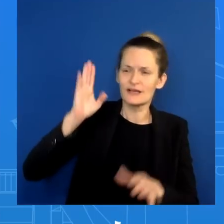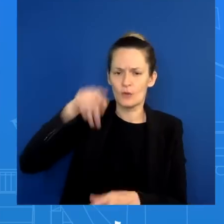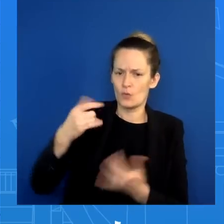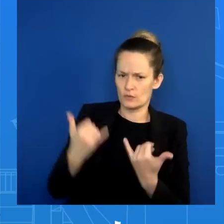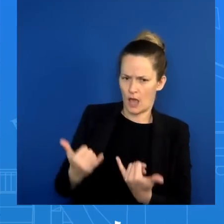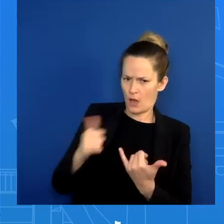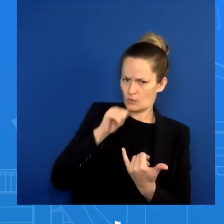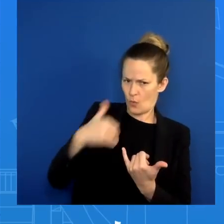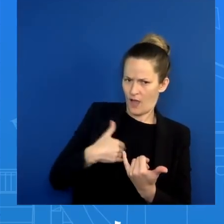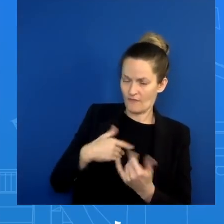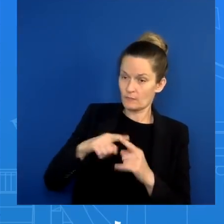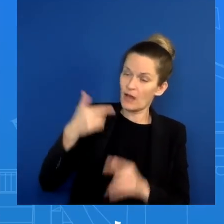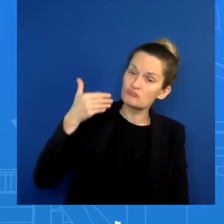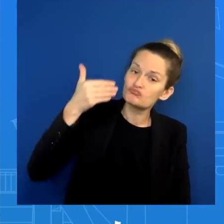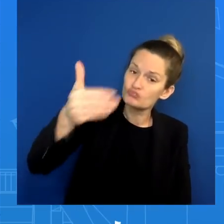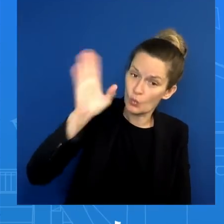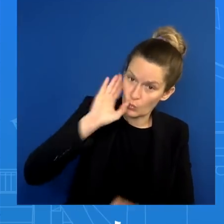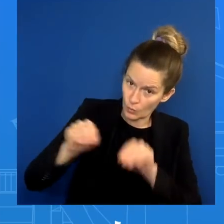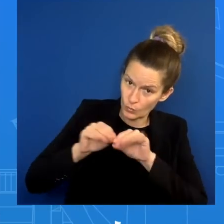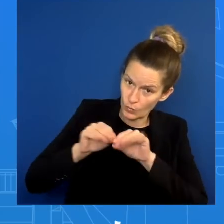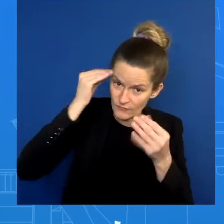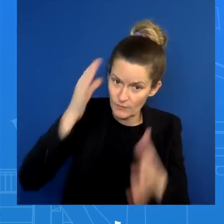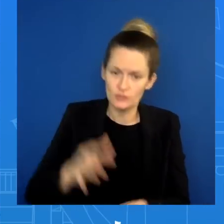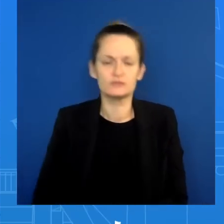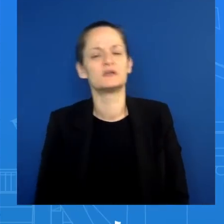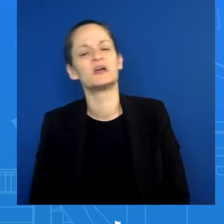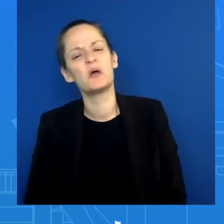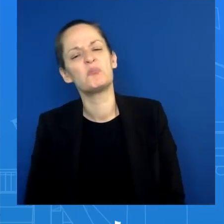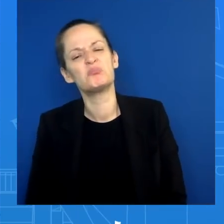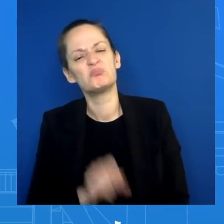that the Department of Education is going to lead,